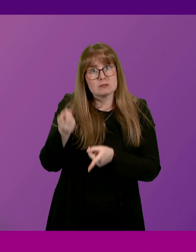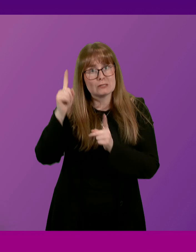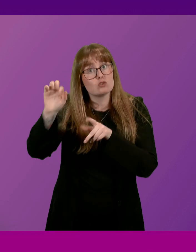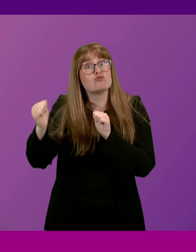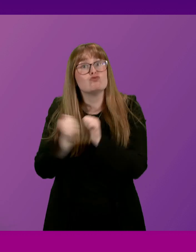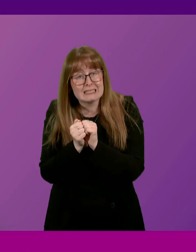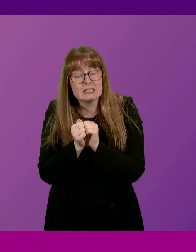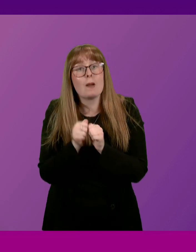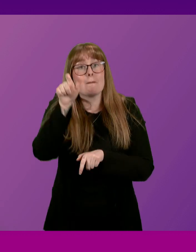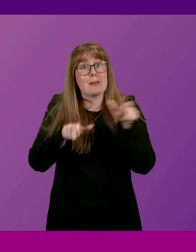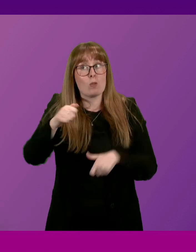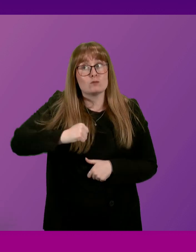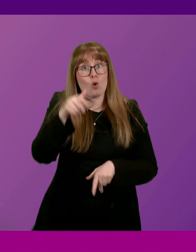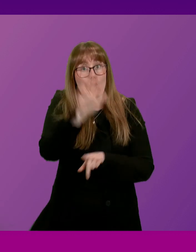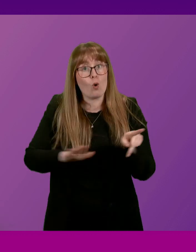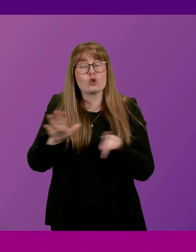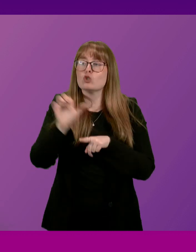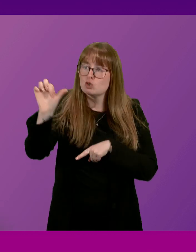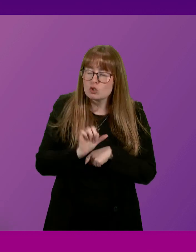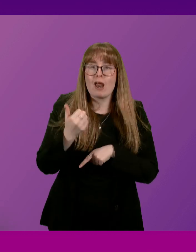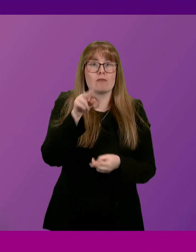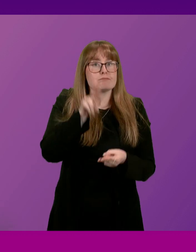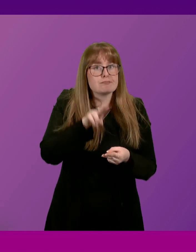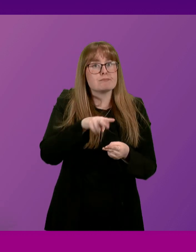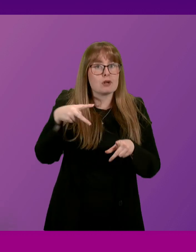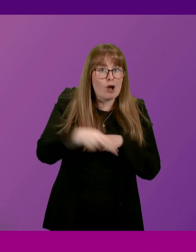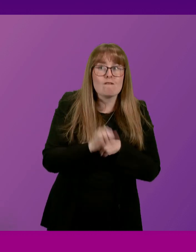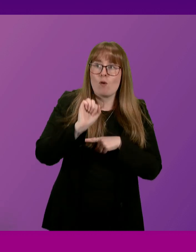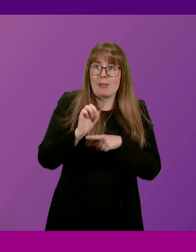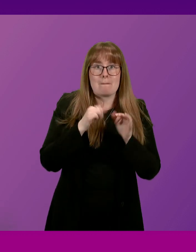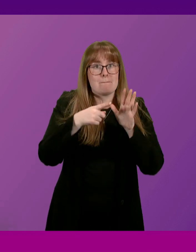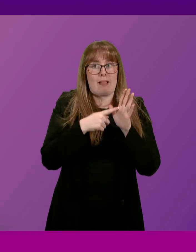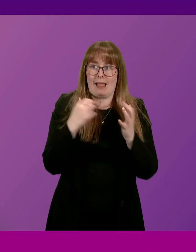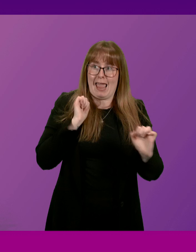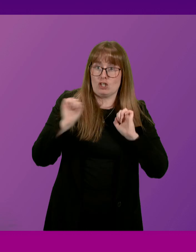that people in Scotland should have lower bills for the energy that we generate?